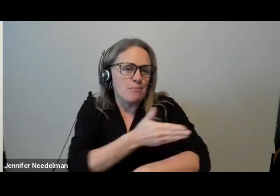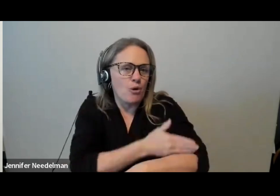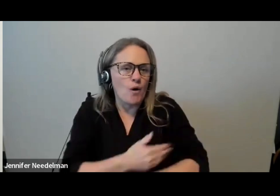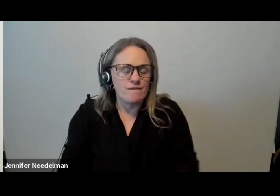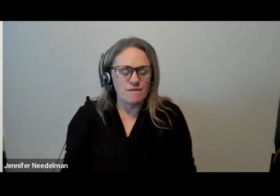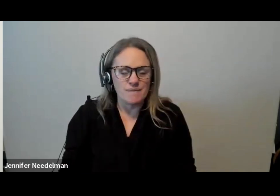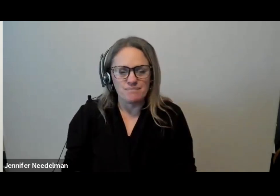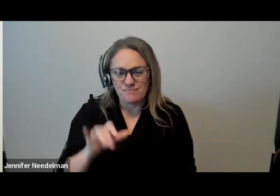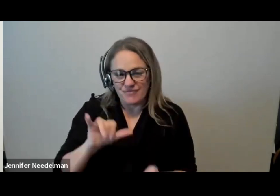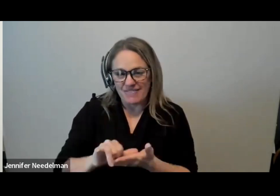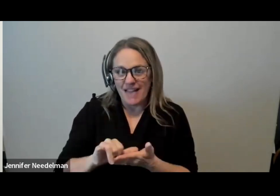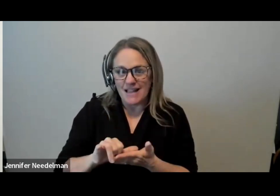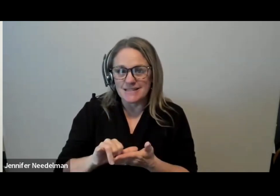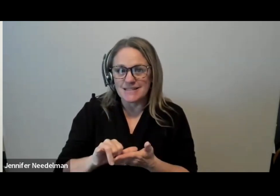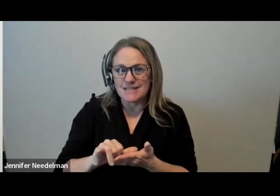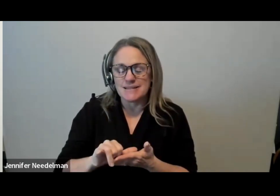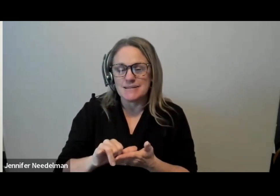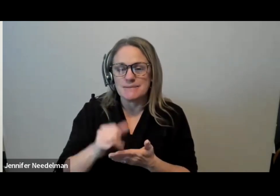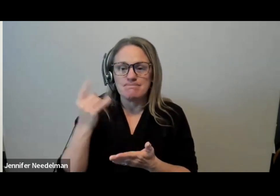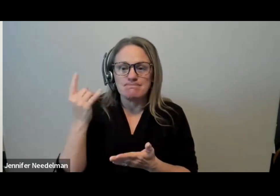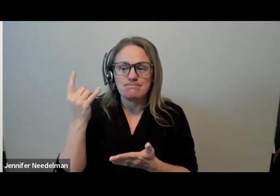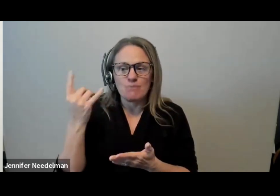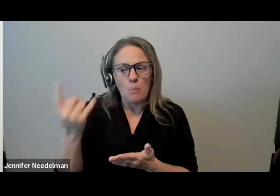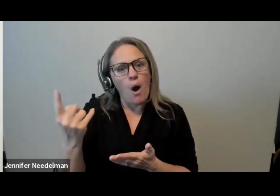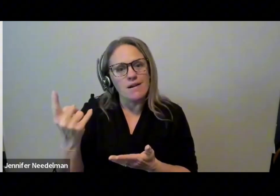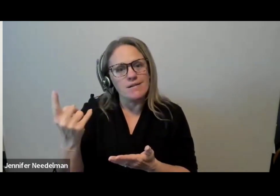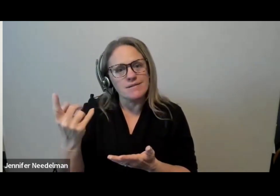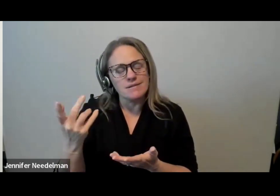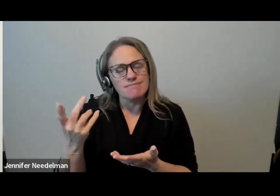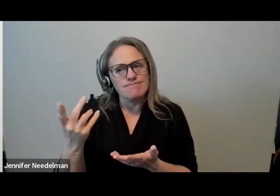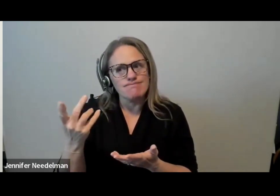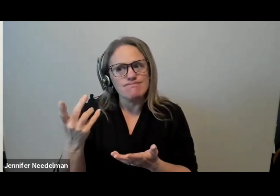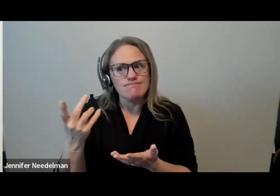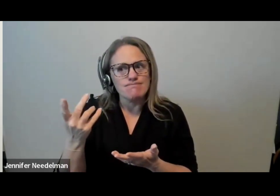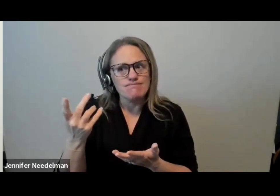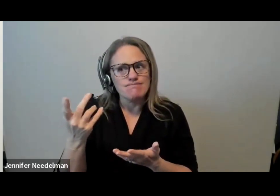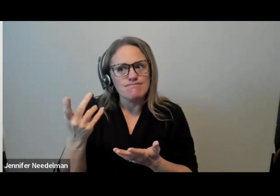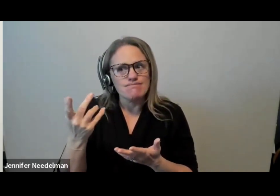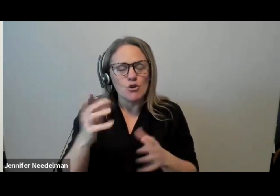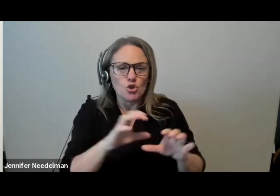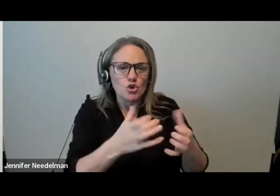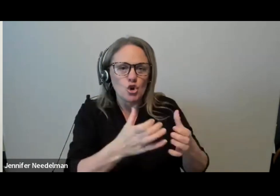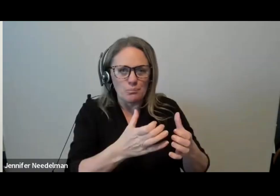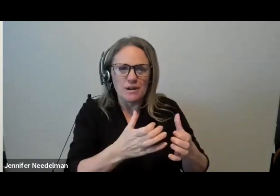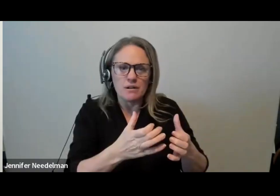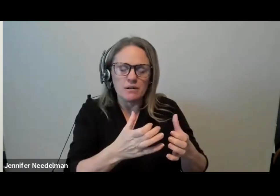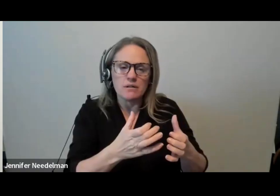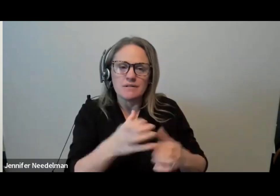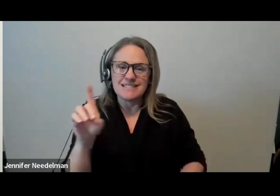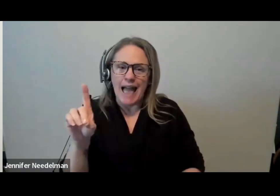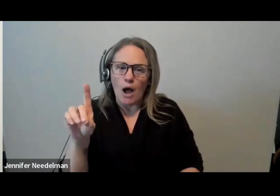And that's something that we, you know, I think that the, one of the underserved areas, having done a lot of work with the Down syndrome community, I think one